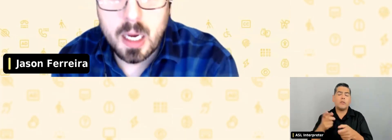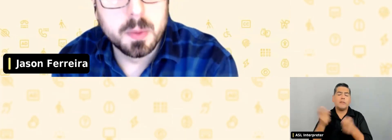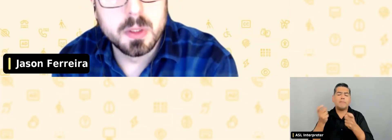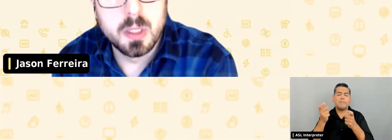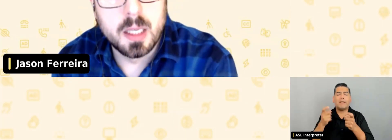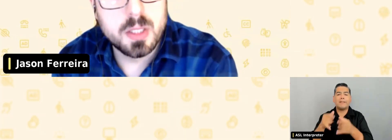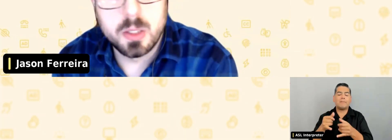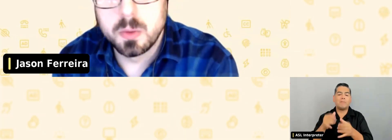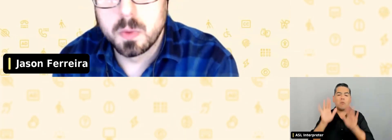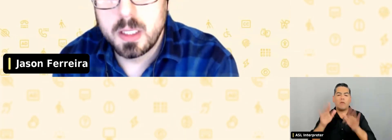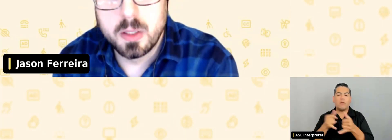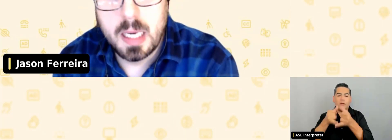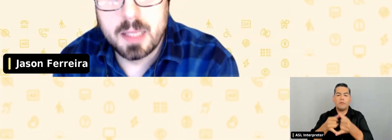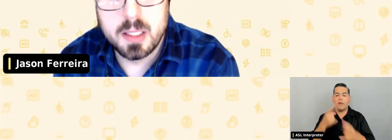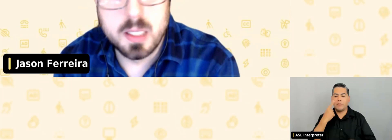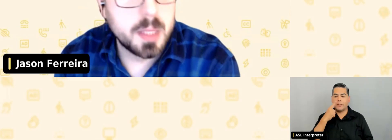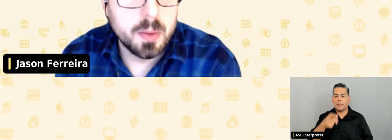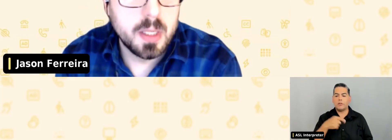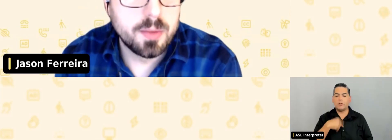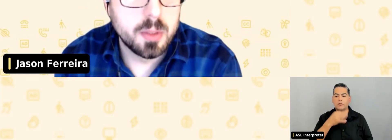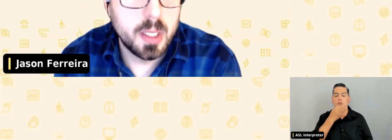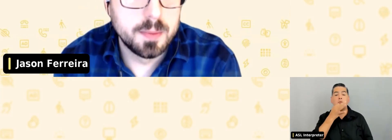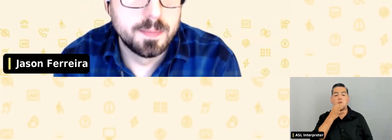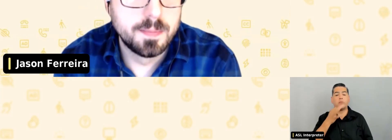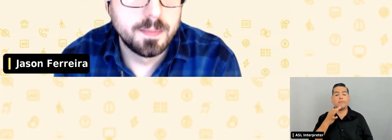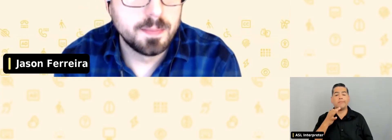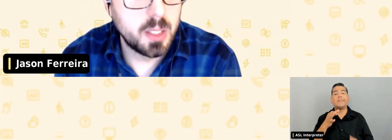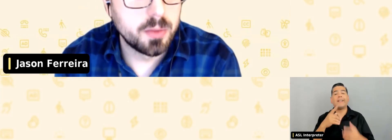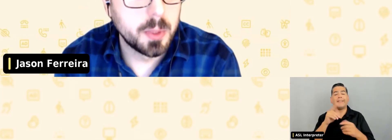I will see you right here at the top of the hour after the break. Thank you everyone.